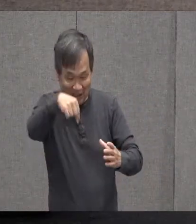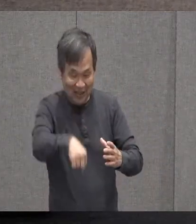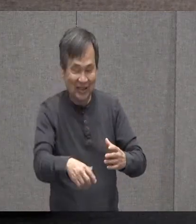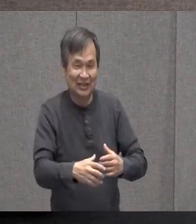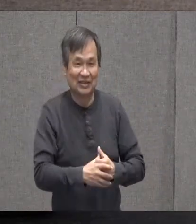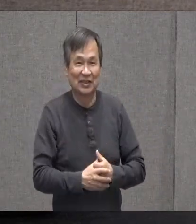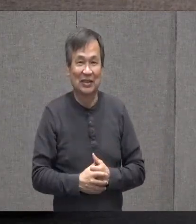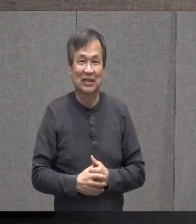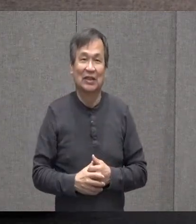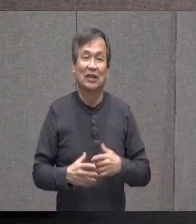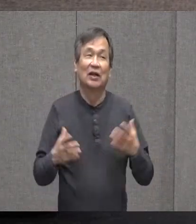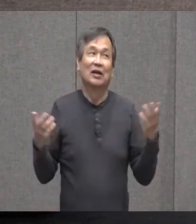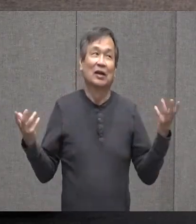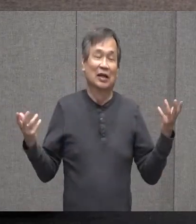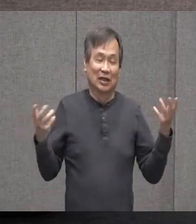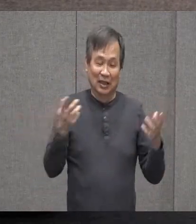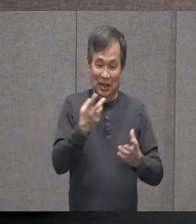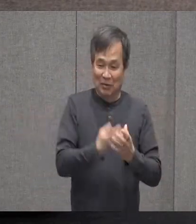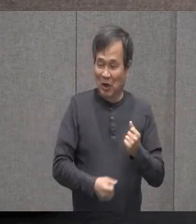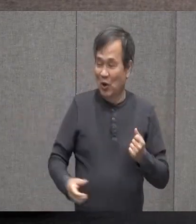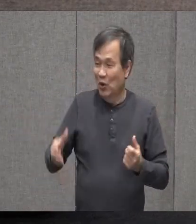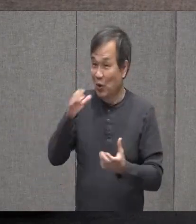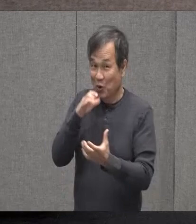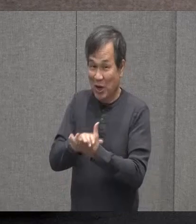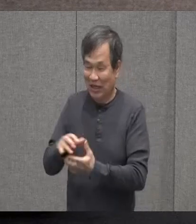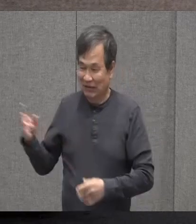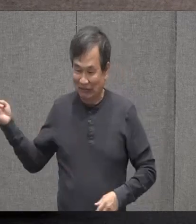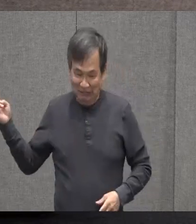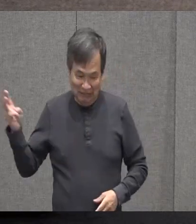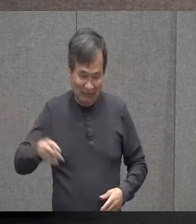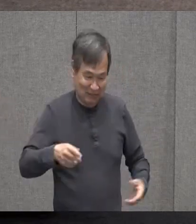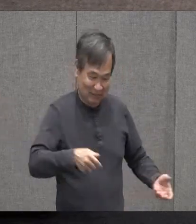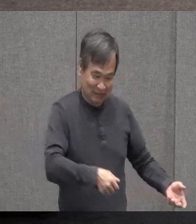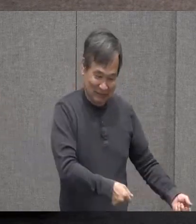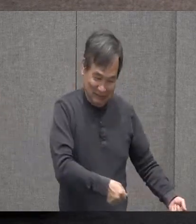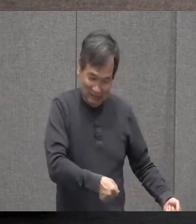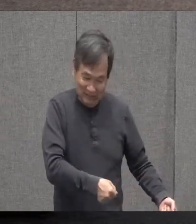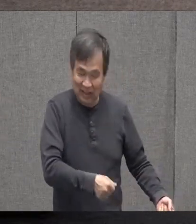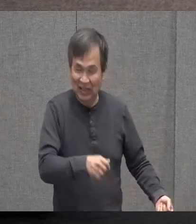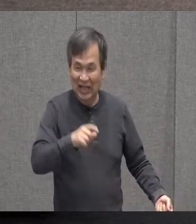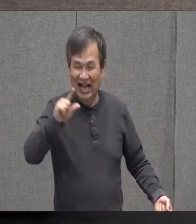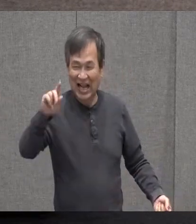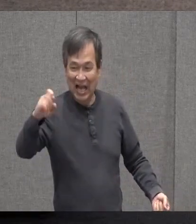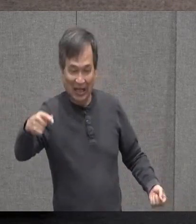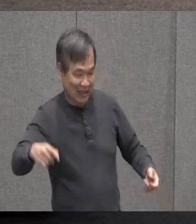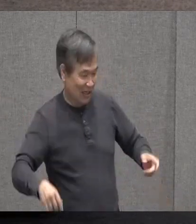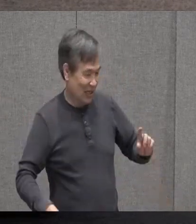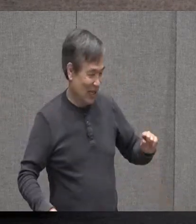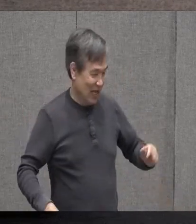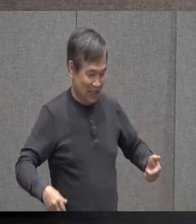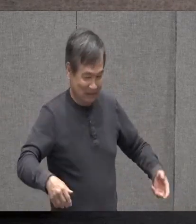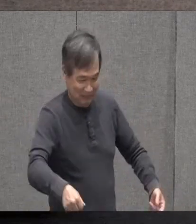Both the Haktaks rushed to rescue him. Each grasped an ankle, and together, they pulled him out.